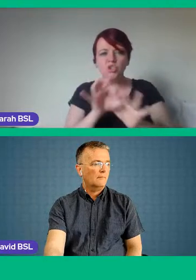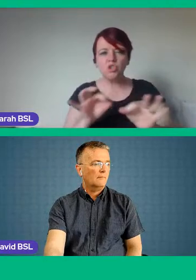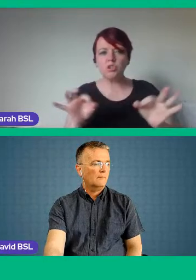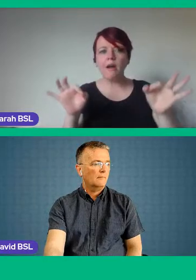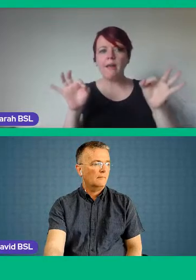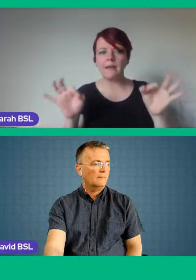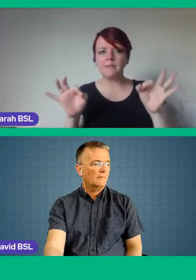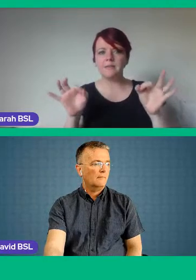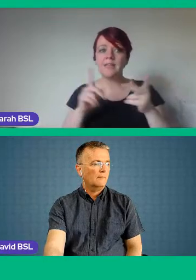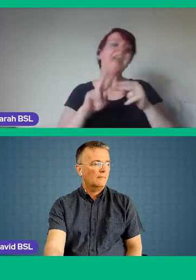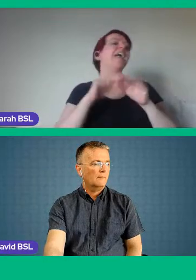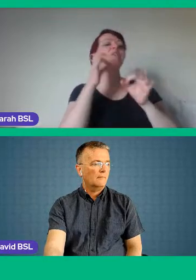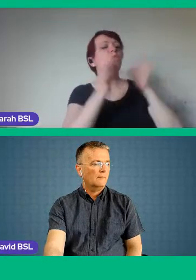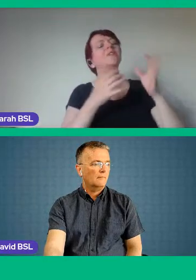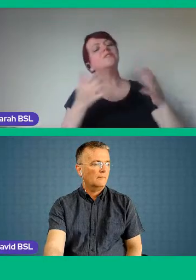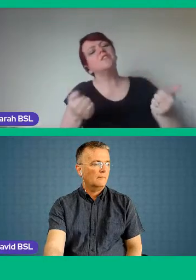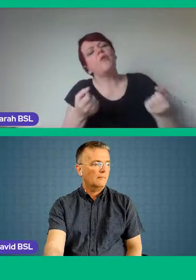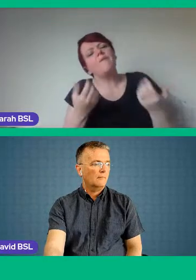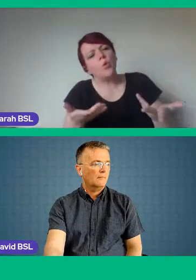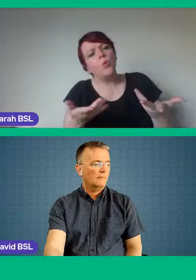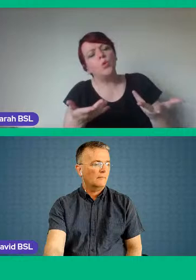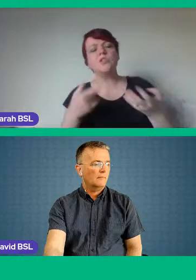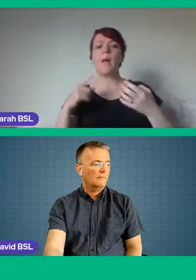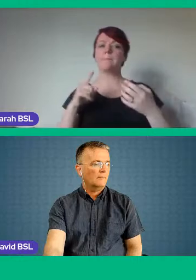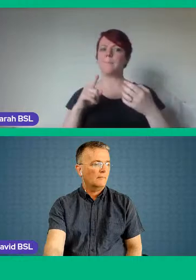the question, but we were in the creative zone , and then once we had done that 45 minute or